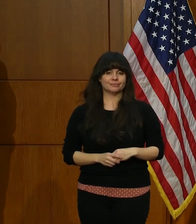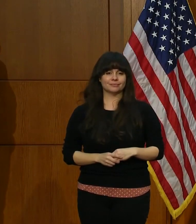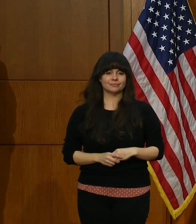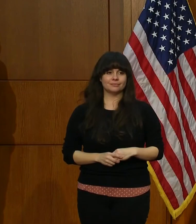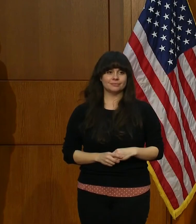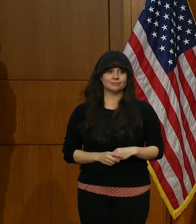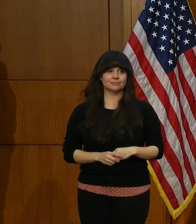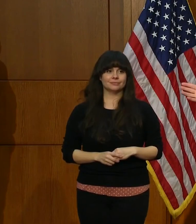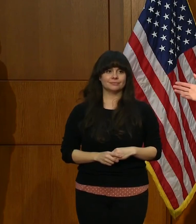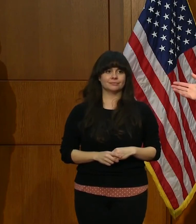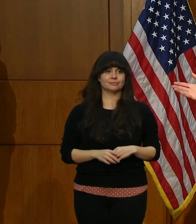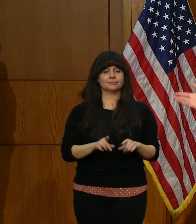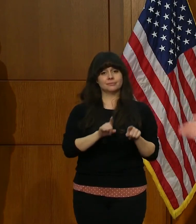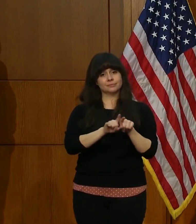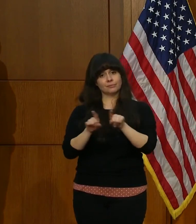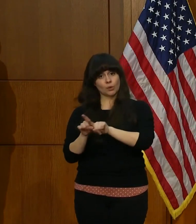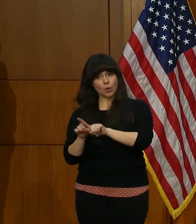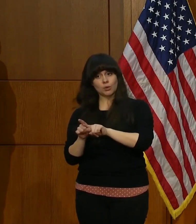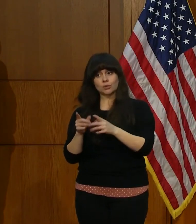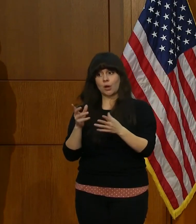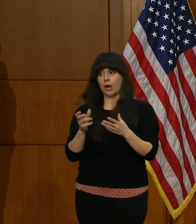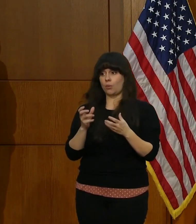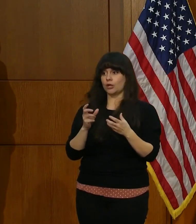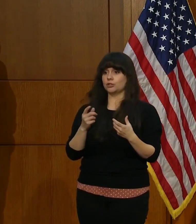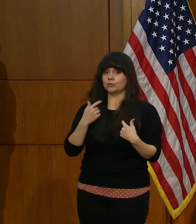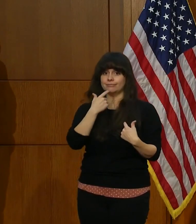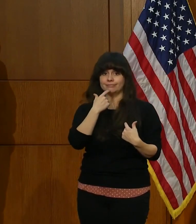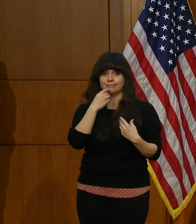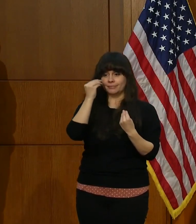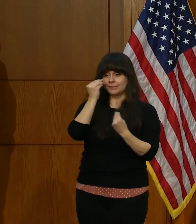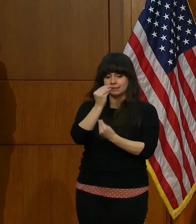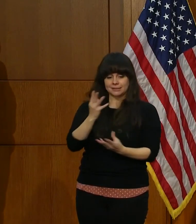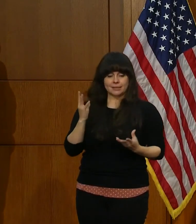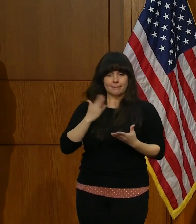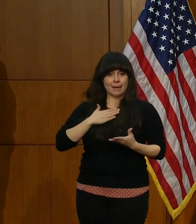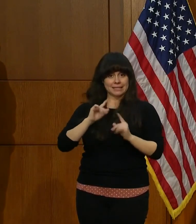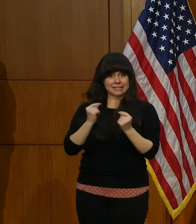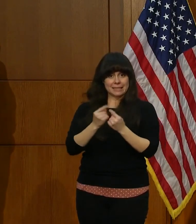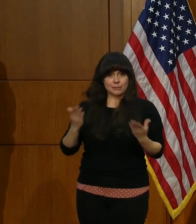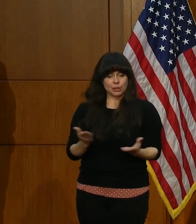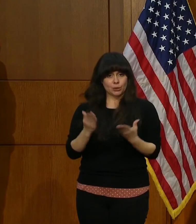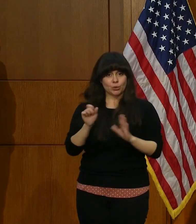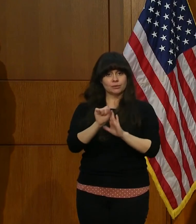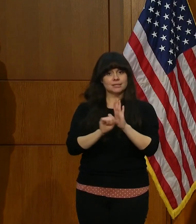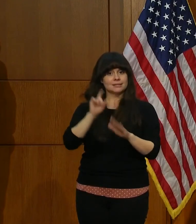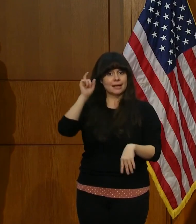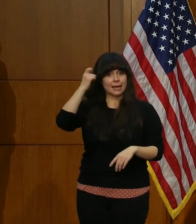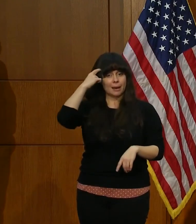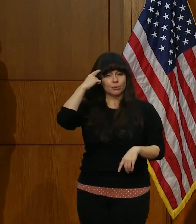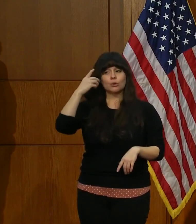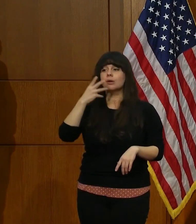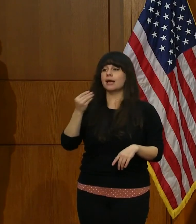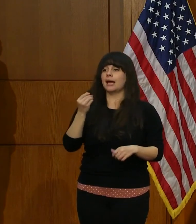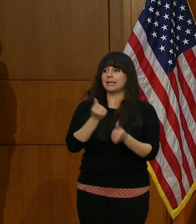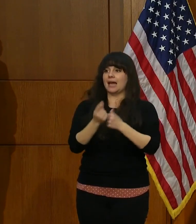OTHER. I ALSO WANT TO SAY A